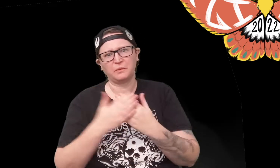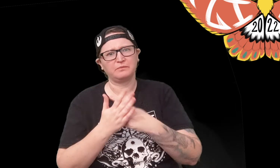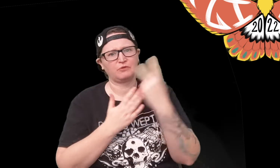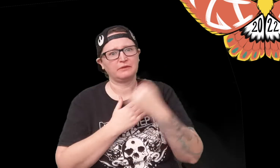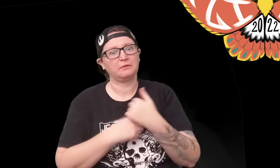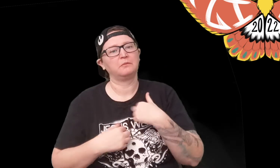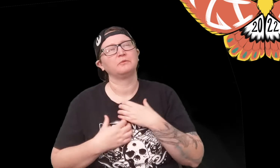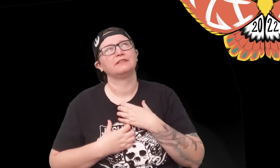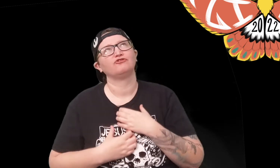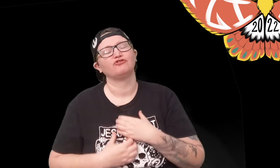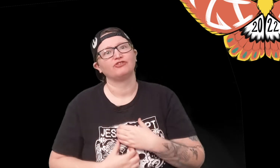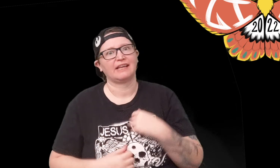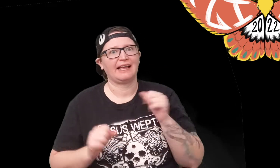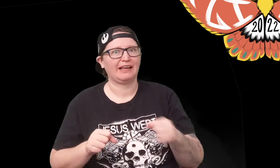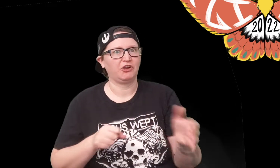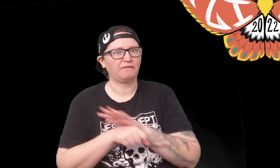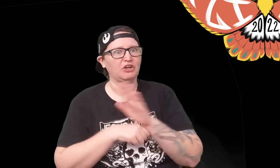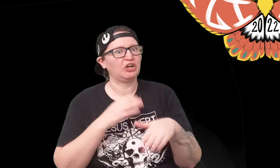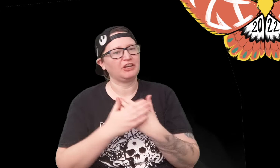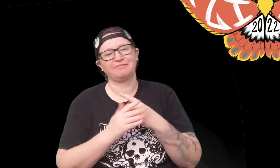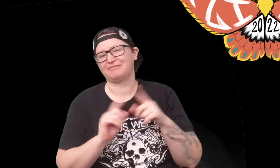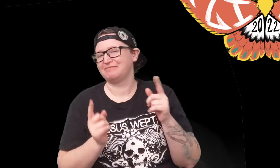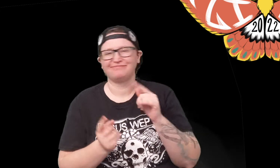and you can look down there and look at all the different projects I really wish i could